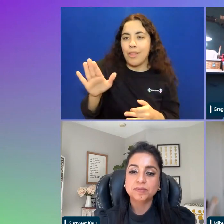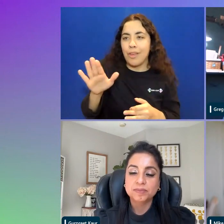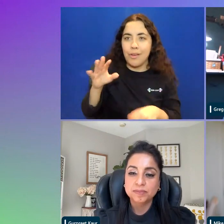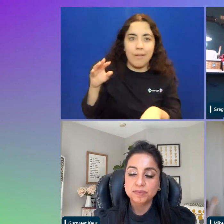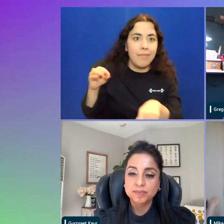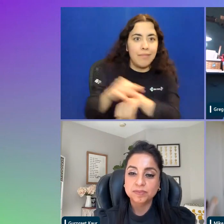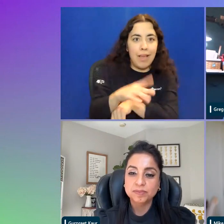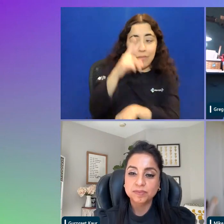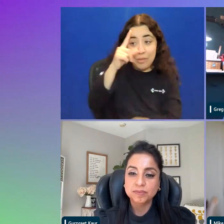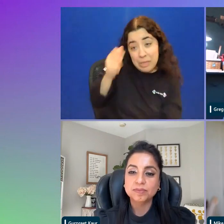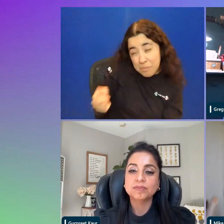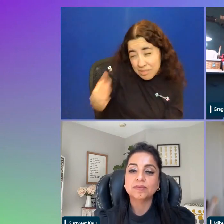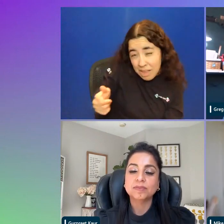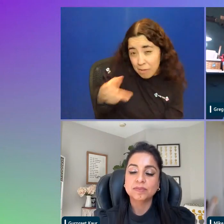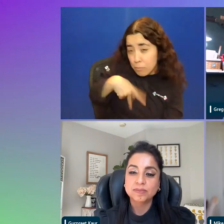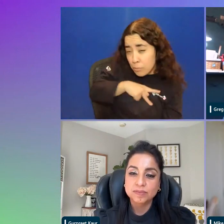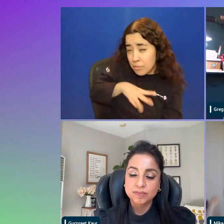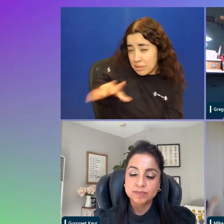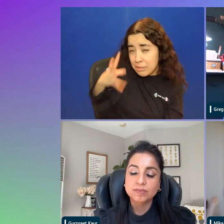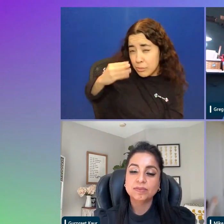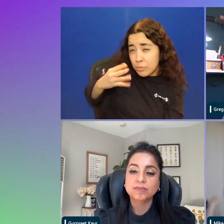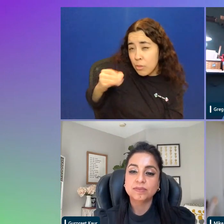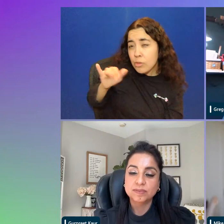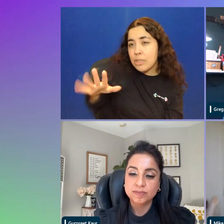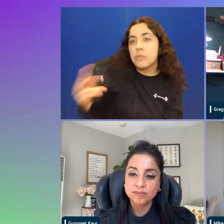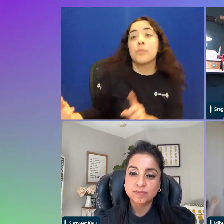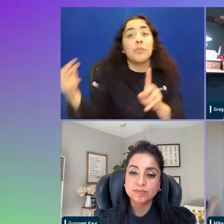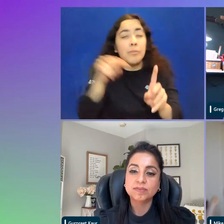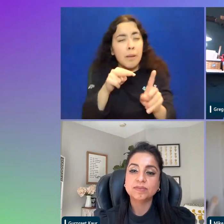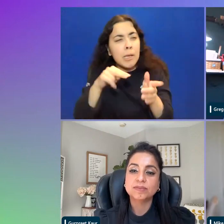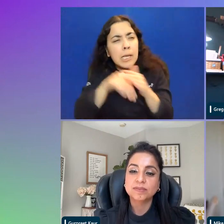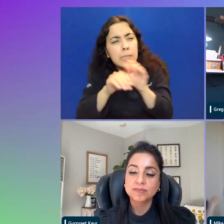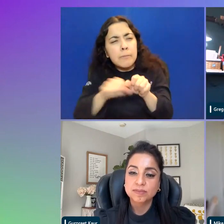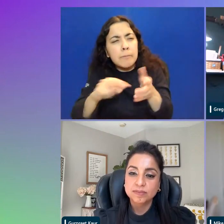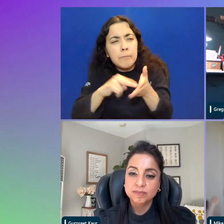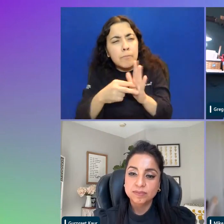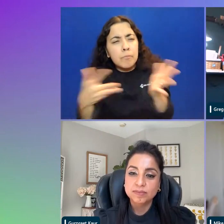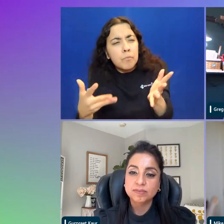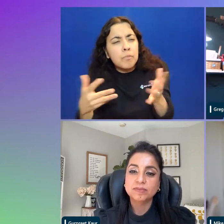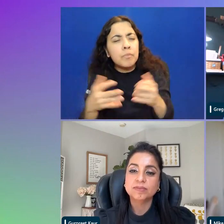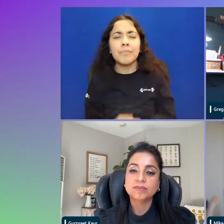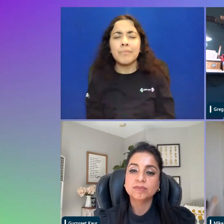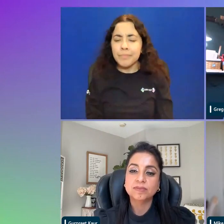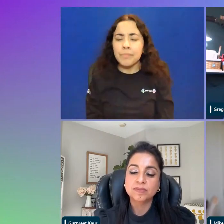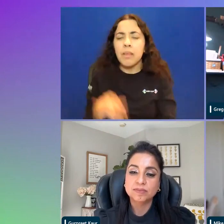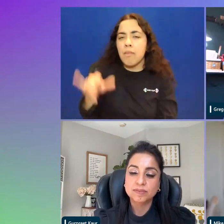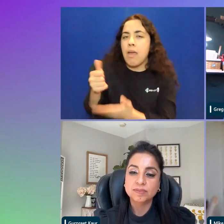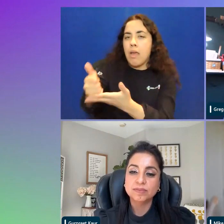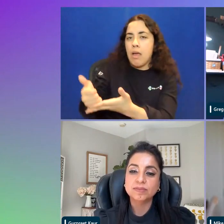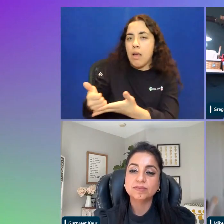impact on him personally. And his perspective of accessibility . And it helped me understand that we were delivering much